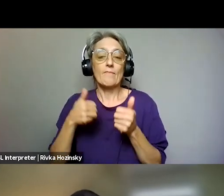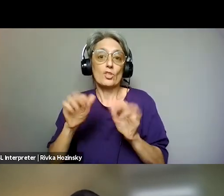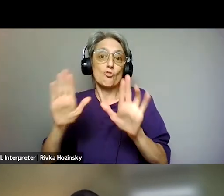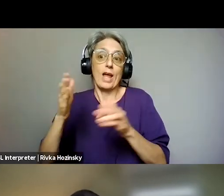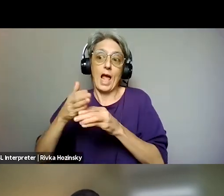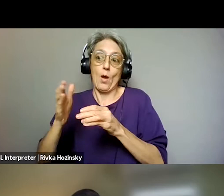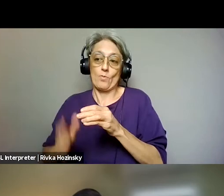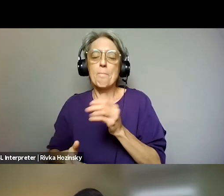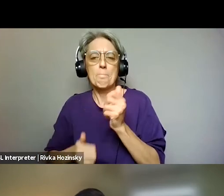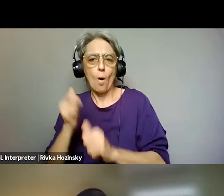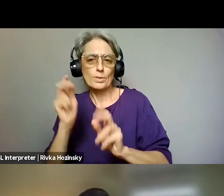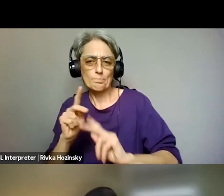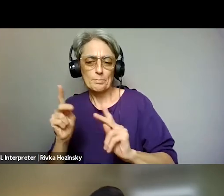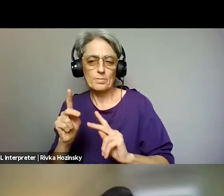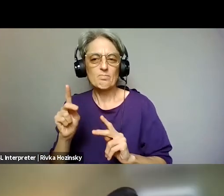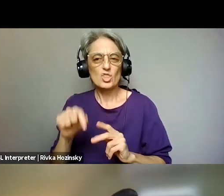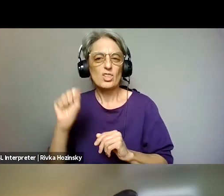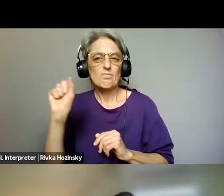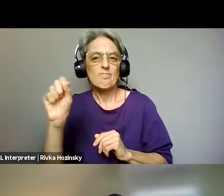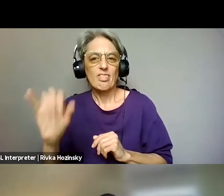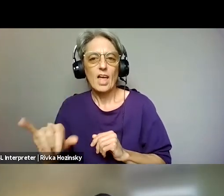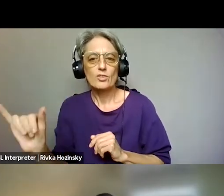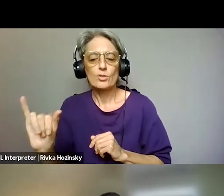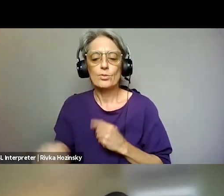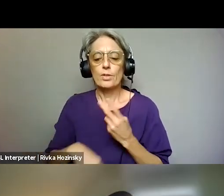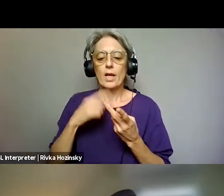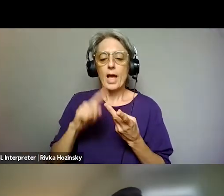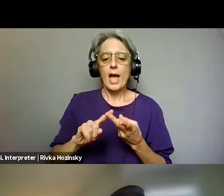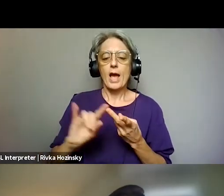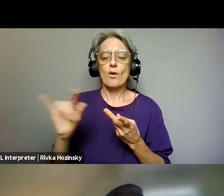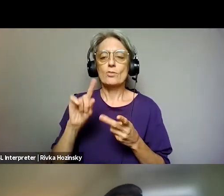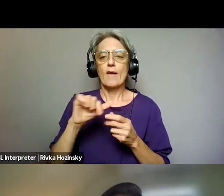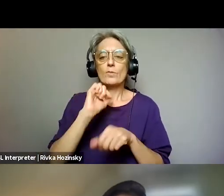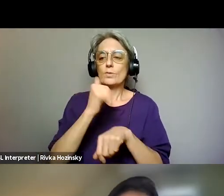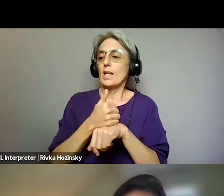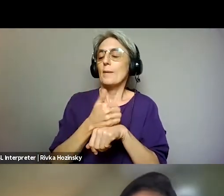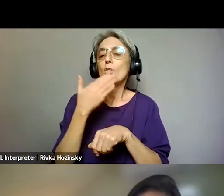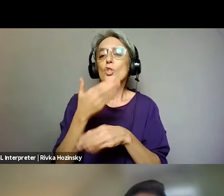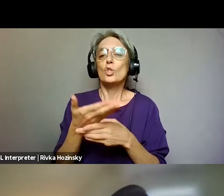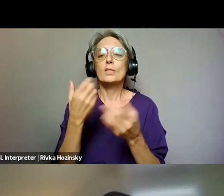it. I think another part of it too is developing supports and testing those supports and moving